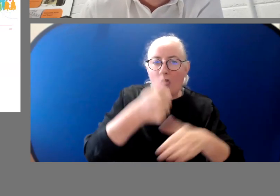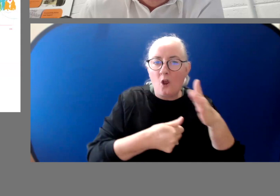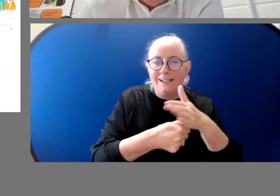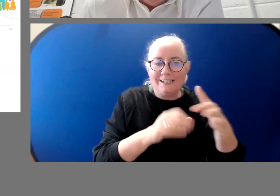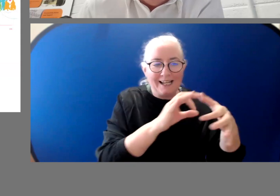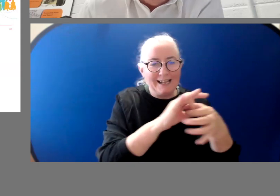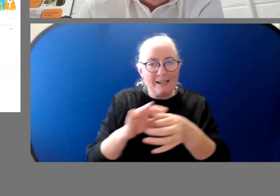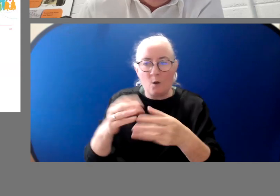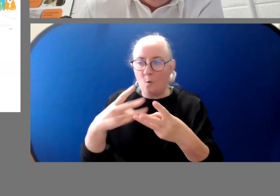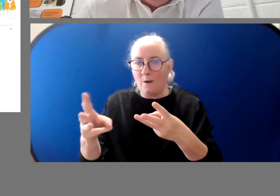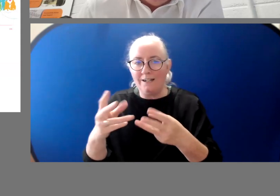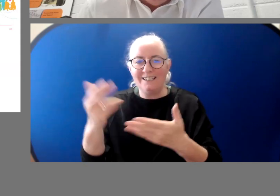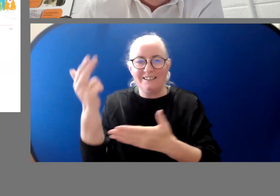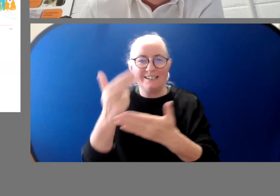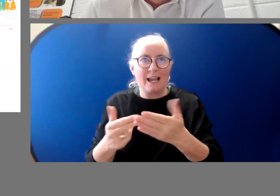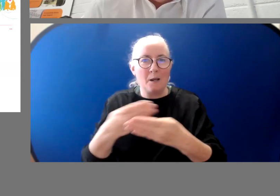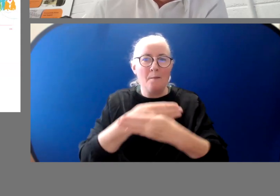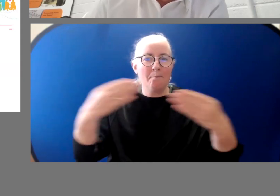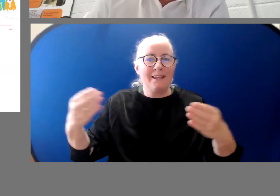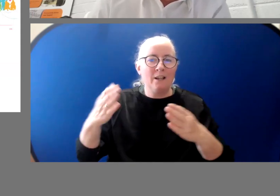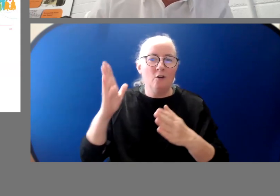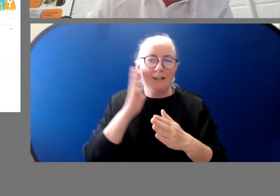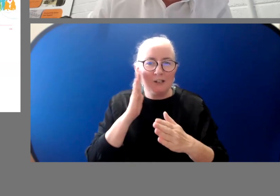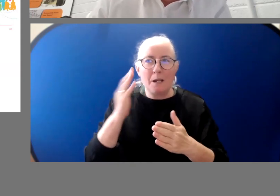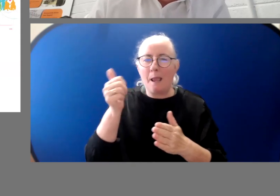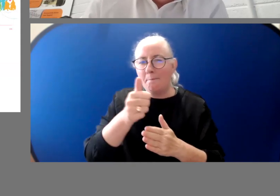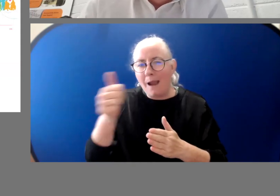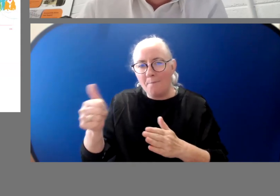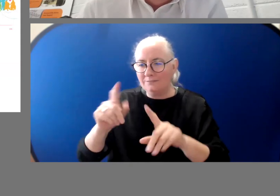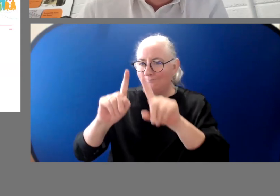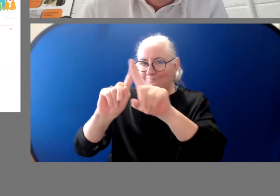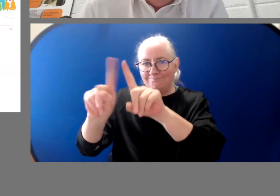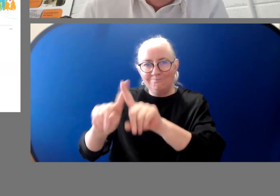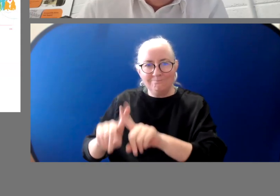of large scale residential schemes and apartments and so on so there's I suppose just highlighting